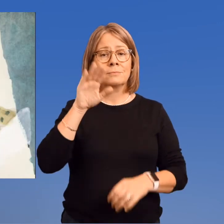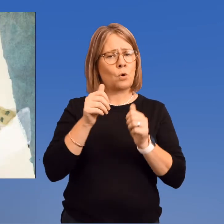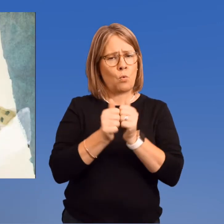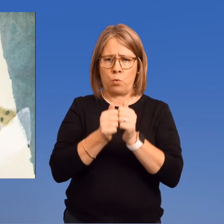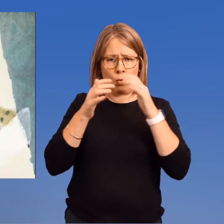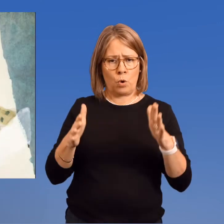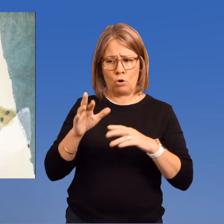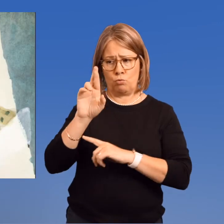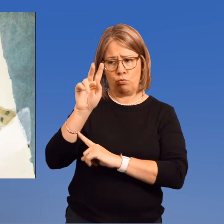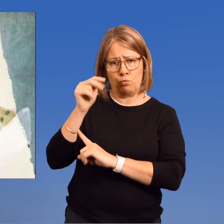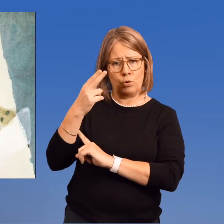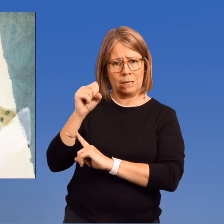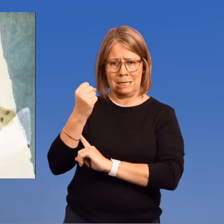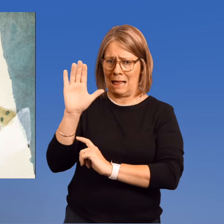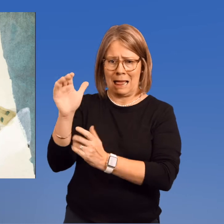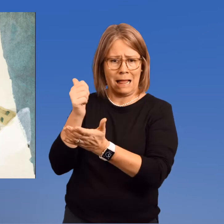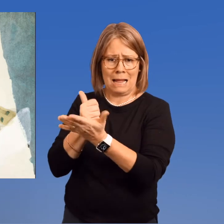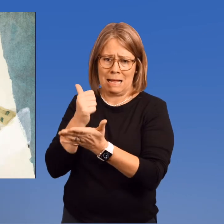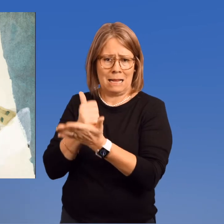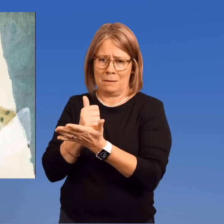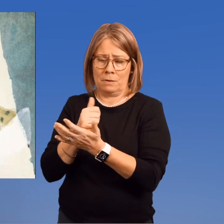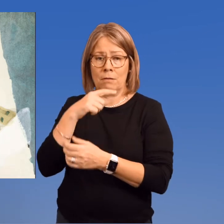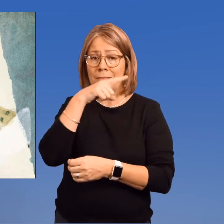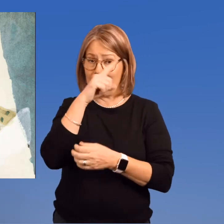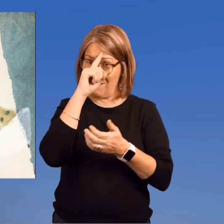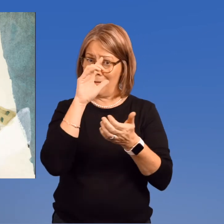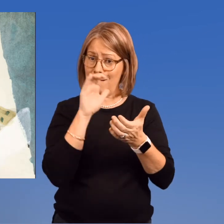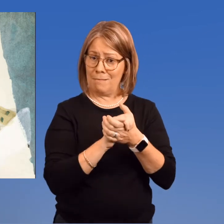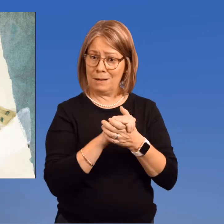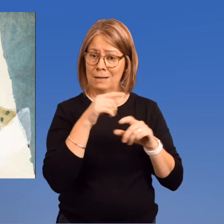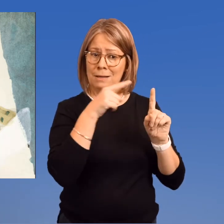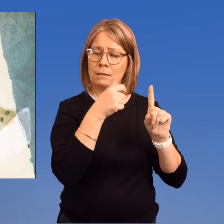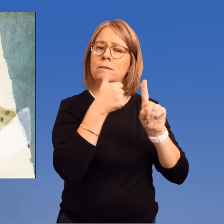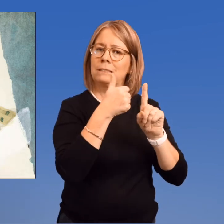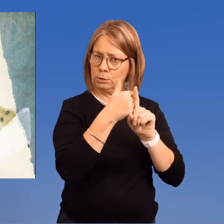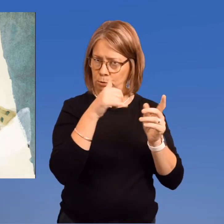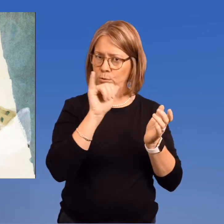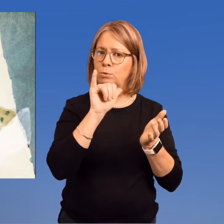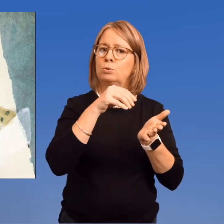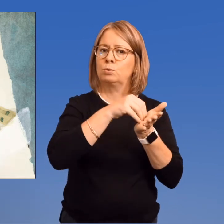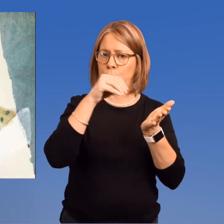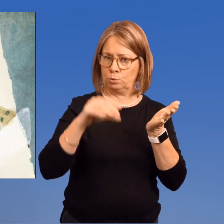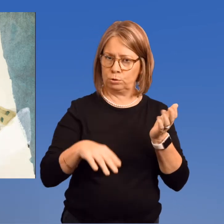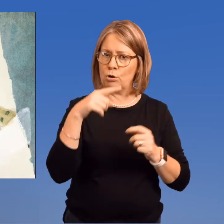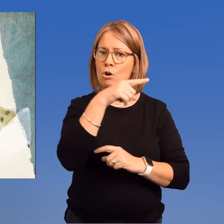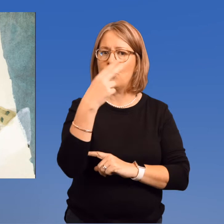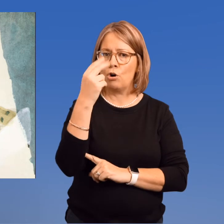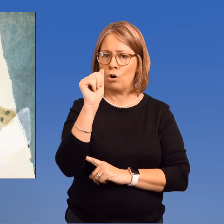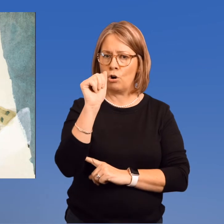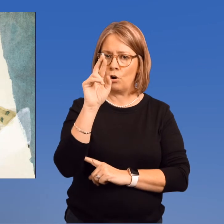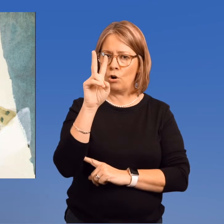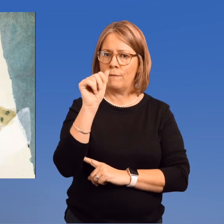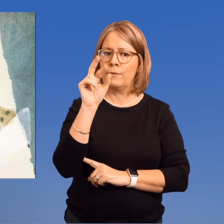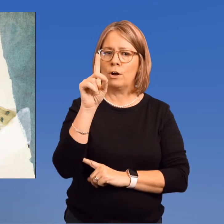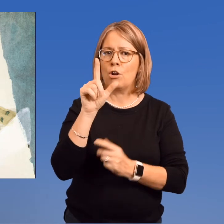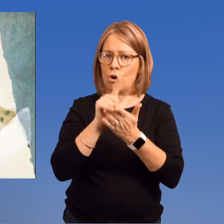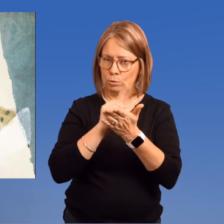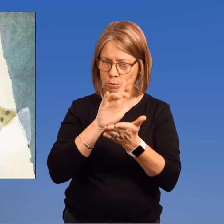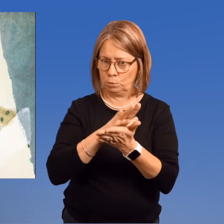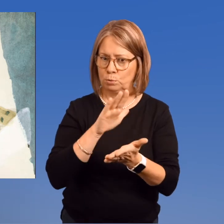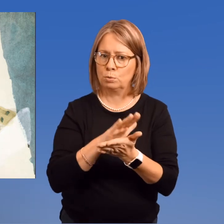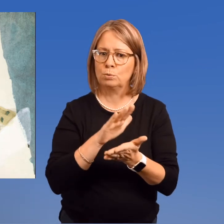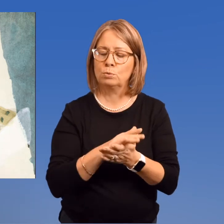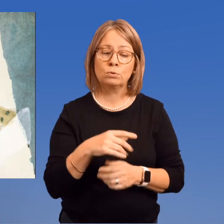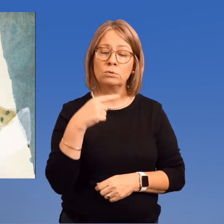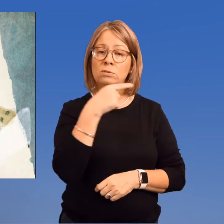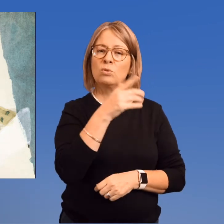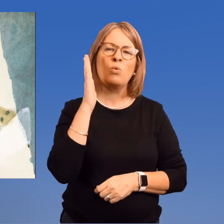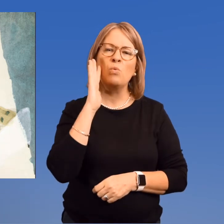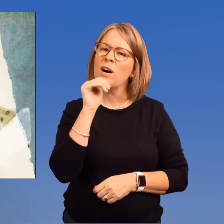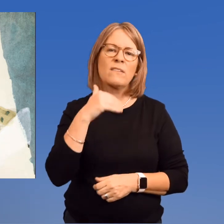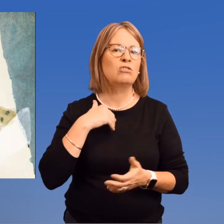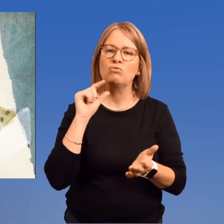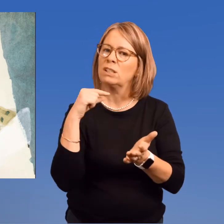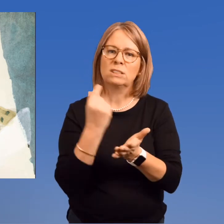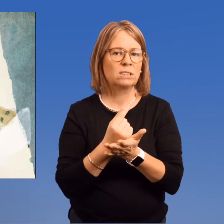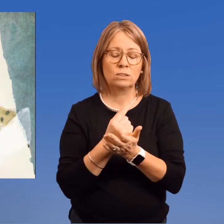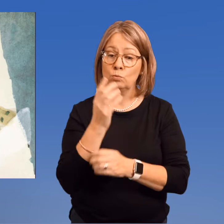and yet, without Ruth's help, her husband,who was also a student at Harvard Law School would not have graduated.